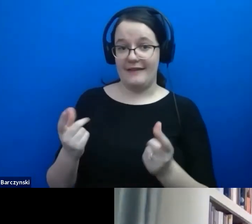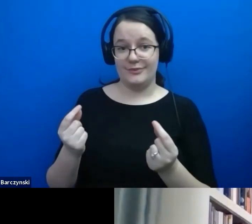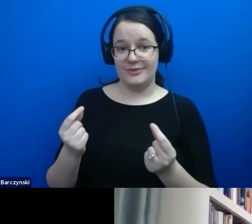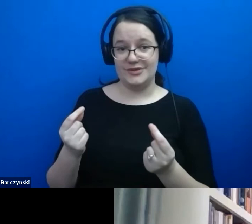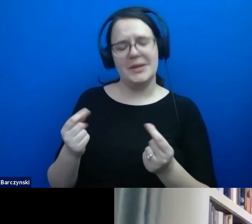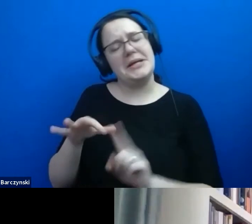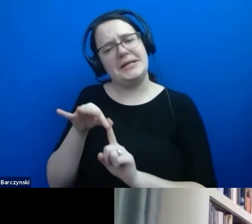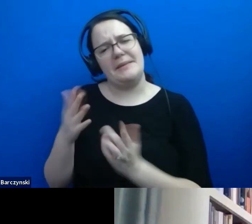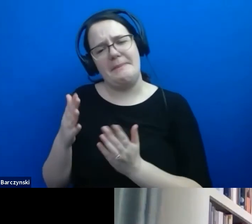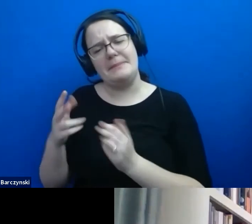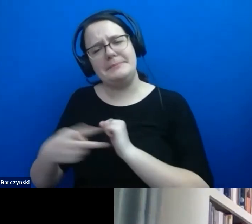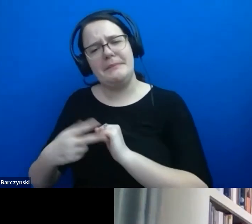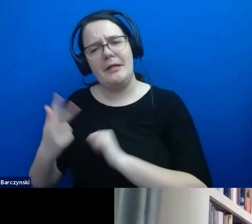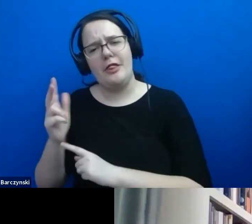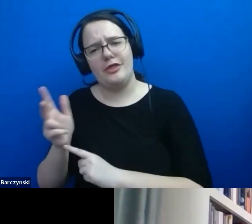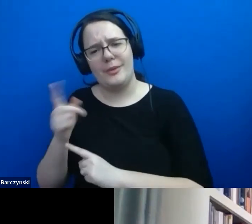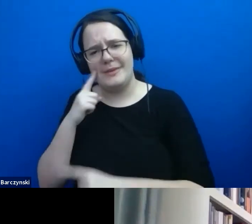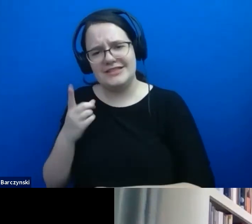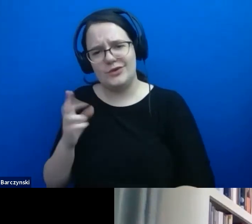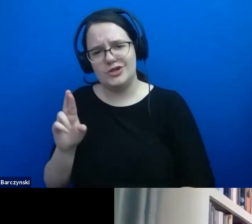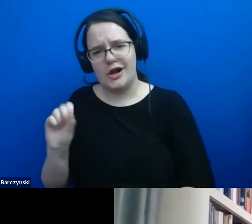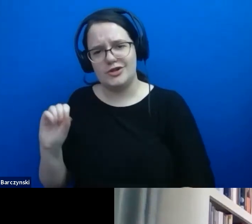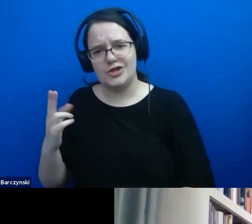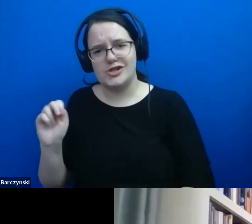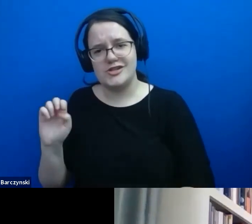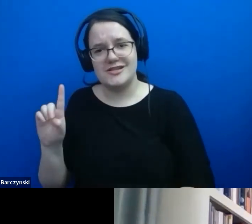three minutes when dr schneider will will wrap up the rest of the time is going to be focused on